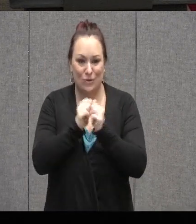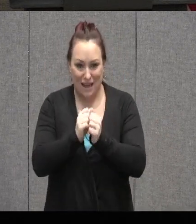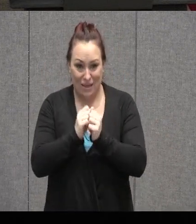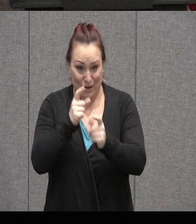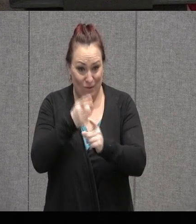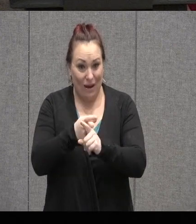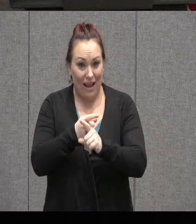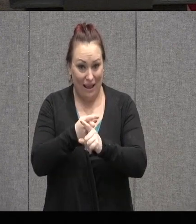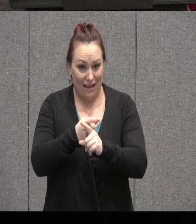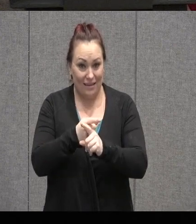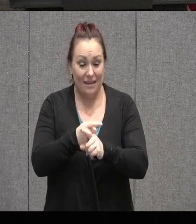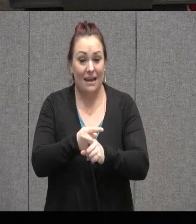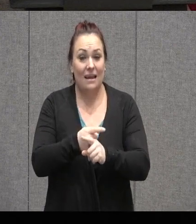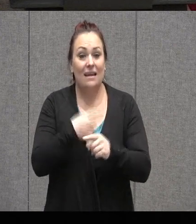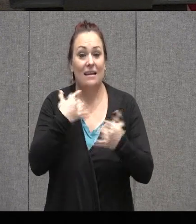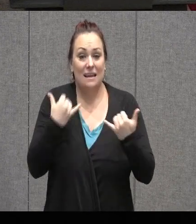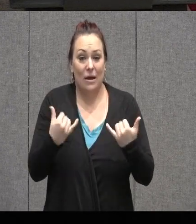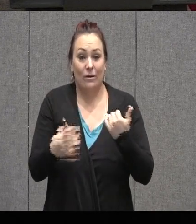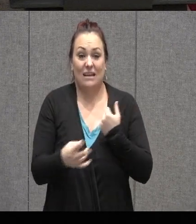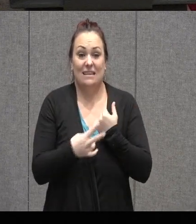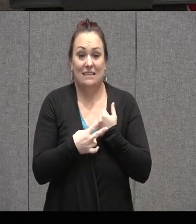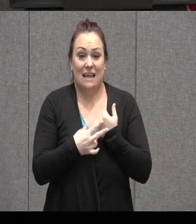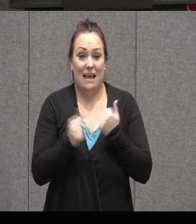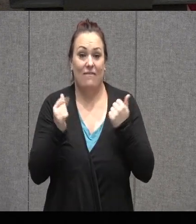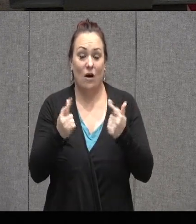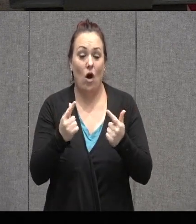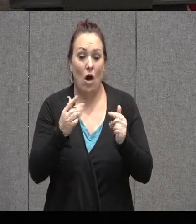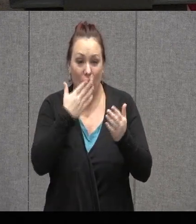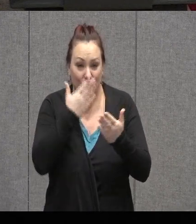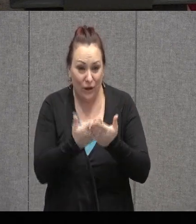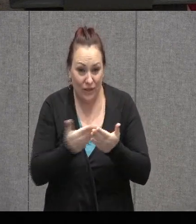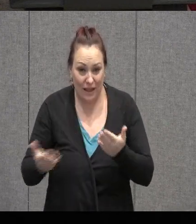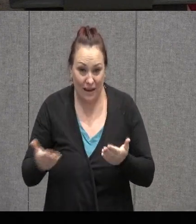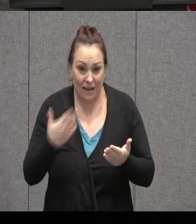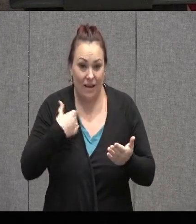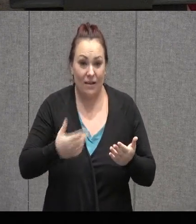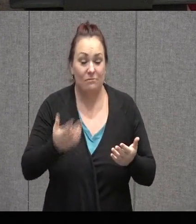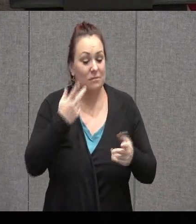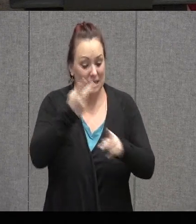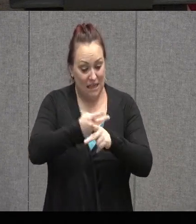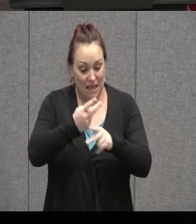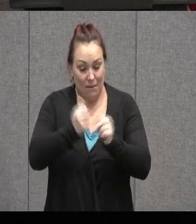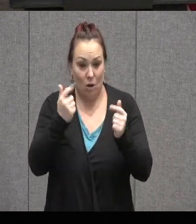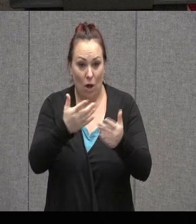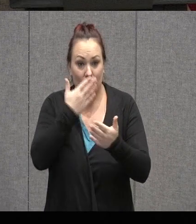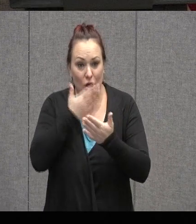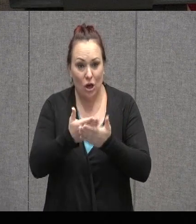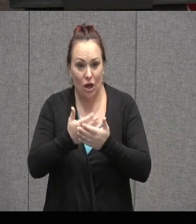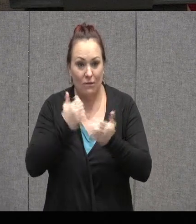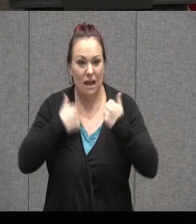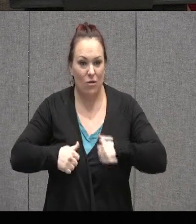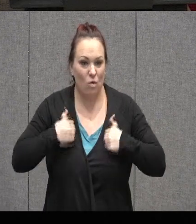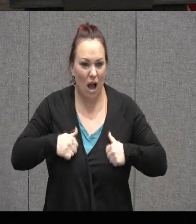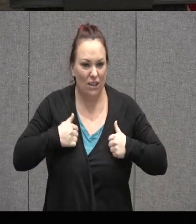Now we're gonna save all the good stuff and wash off all the bad stuff and shake it off.